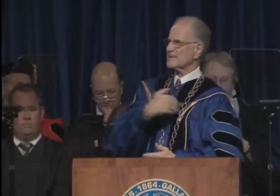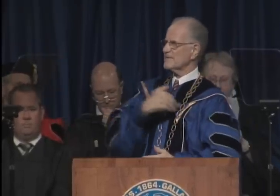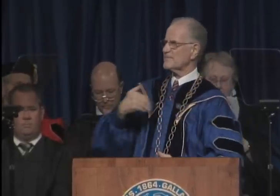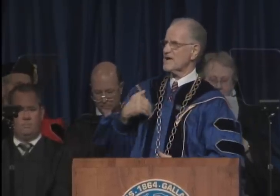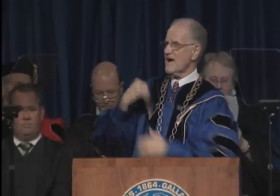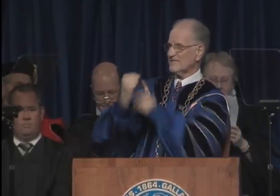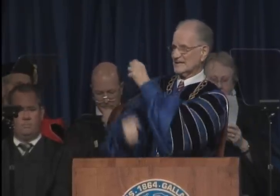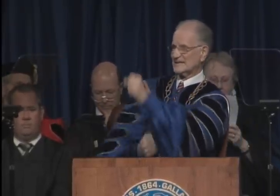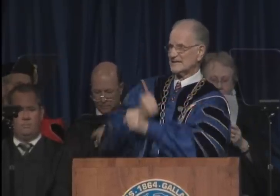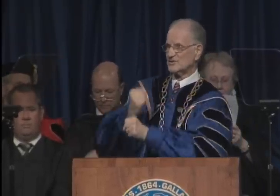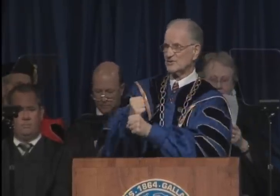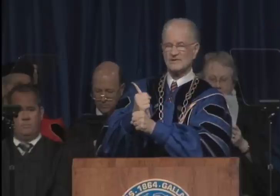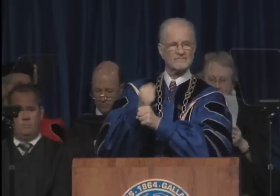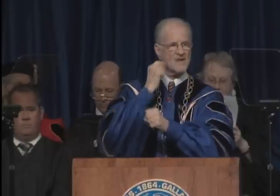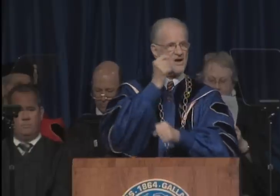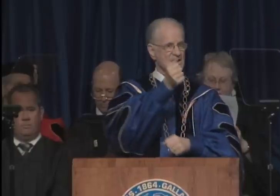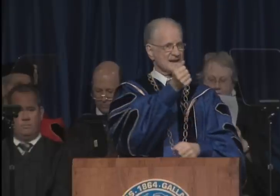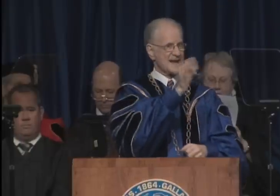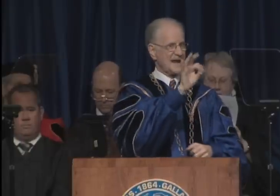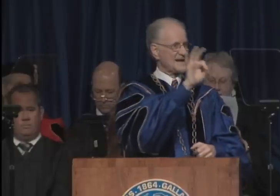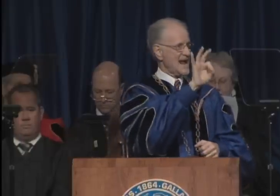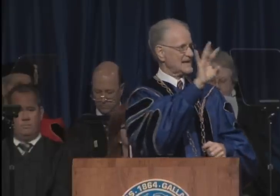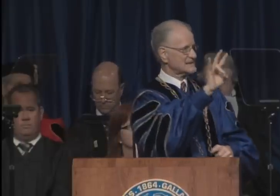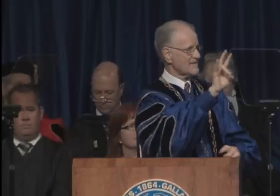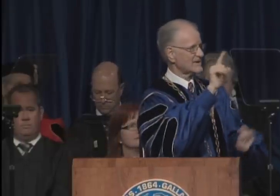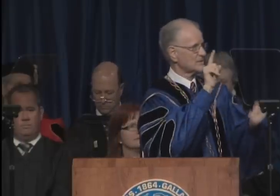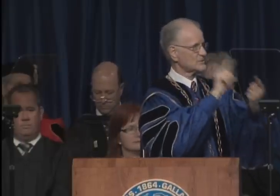and Gallaudet's Distinguished Faculty Member of the Year